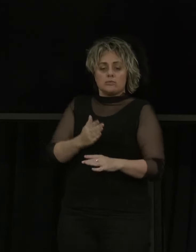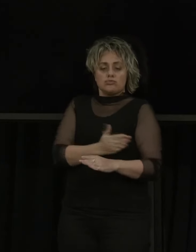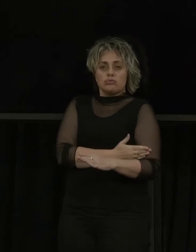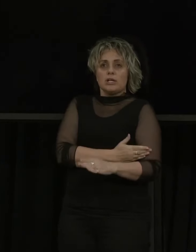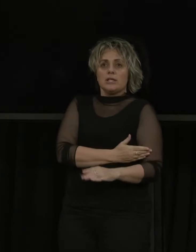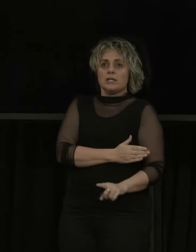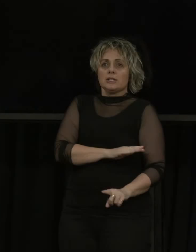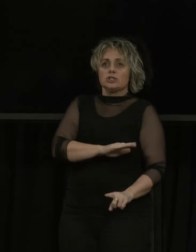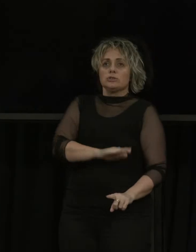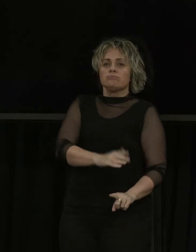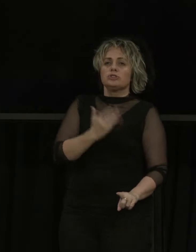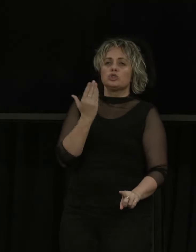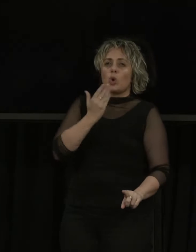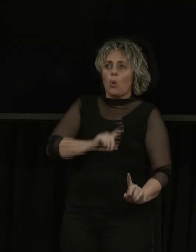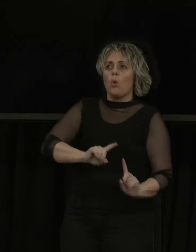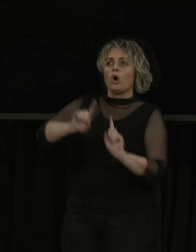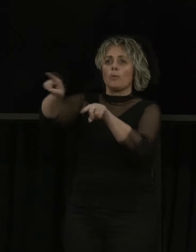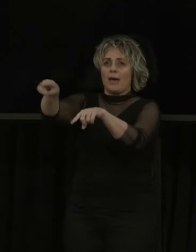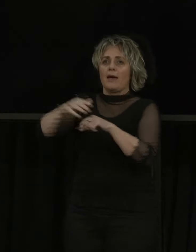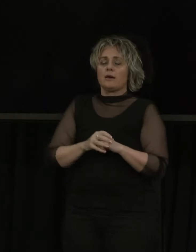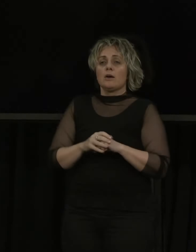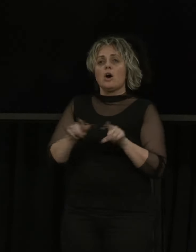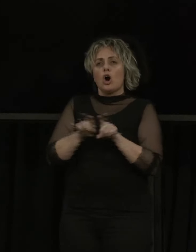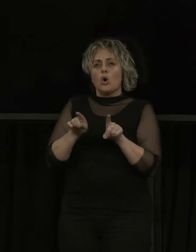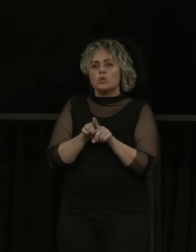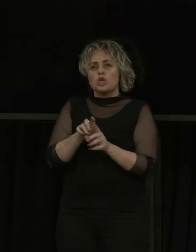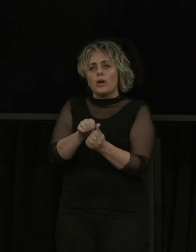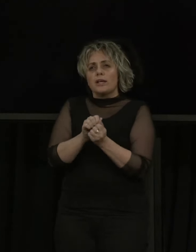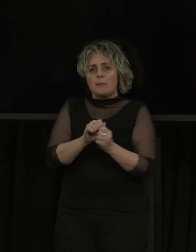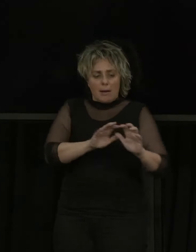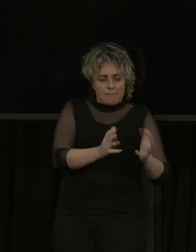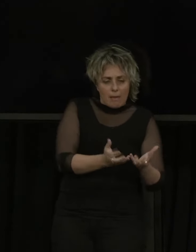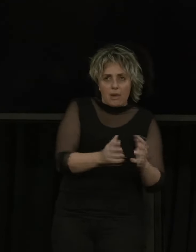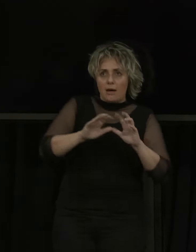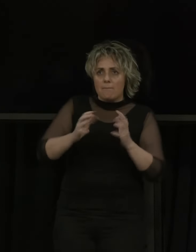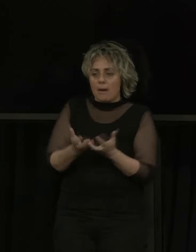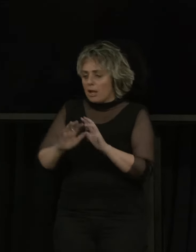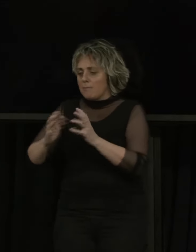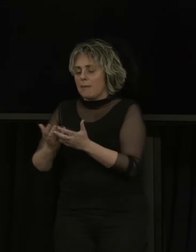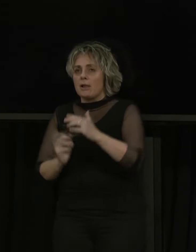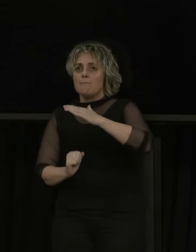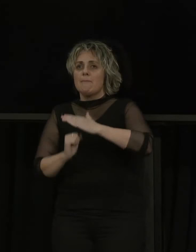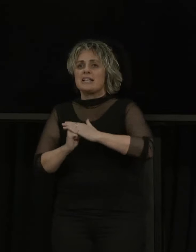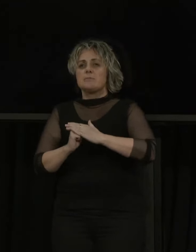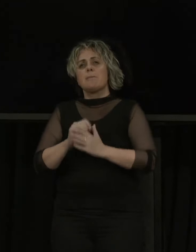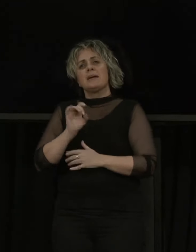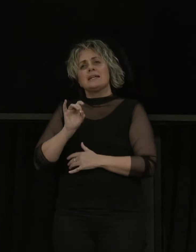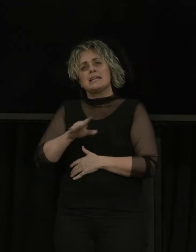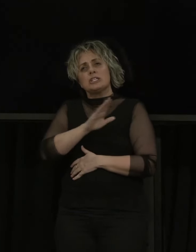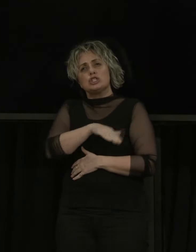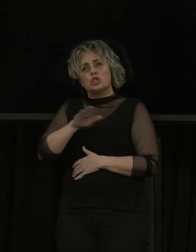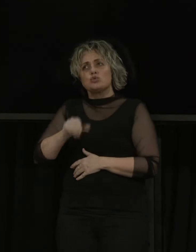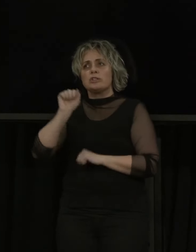people, allowing outdoor recreation, and resuming early childhood occasions, again with